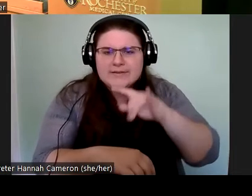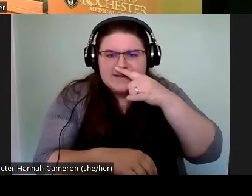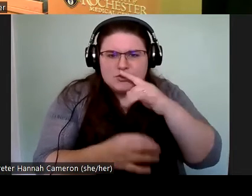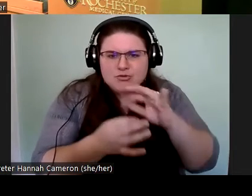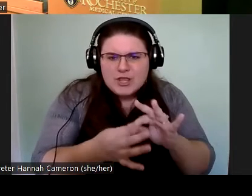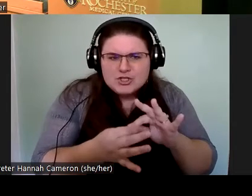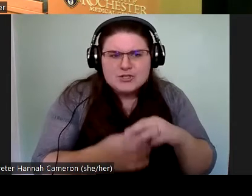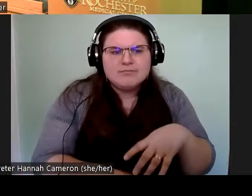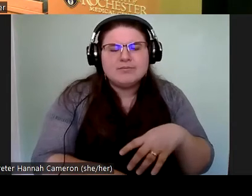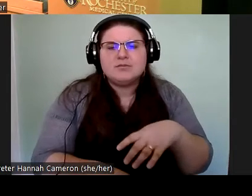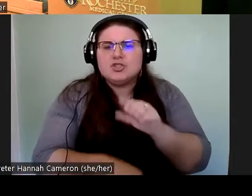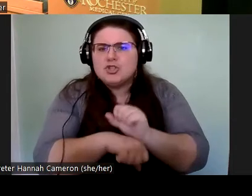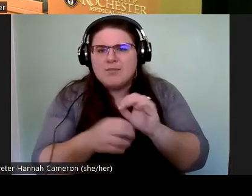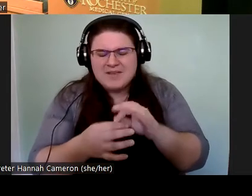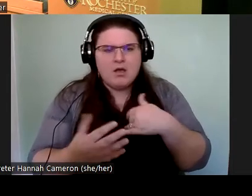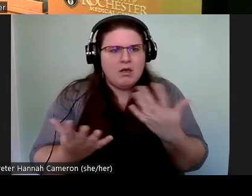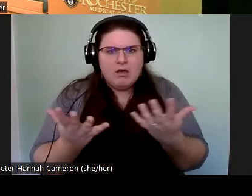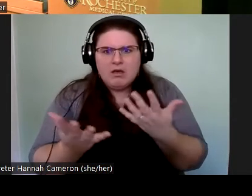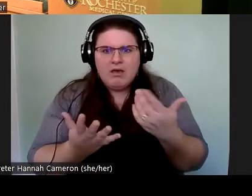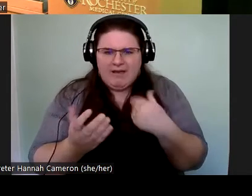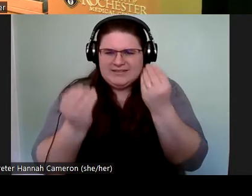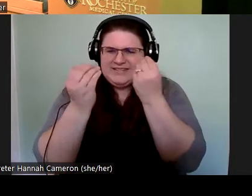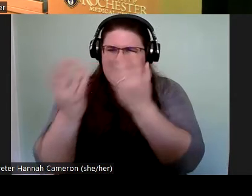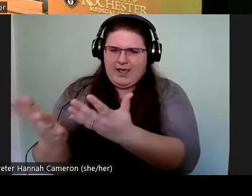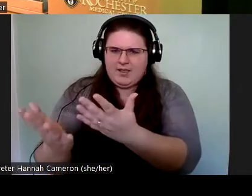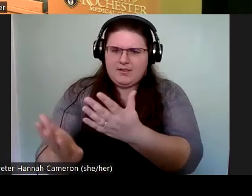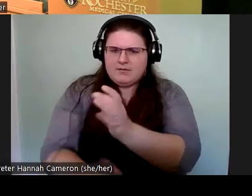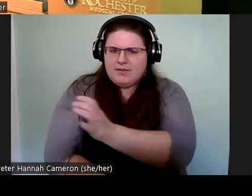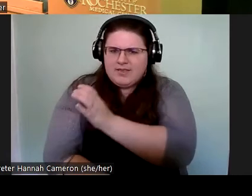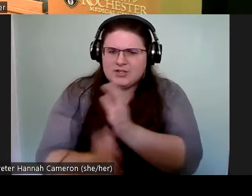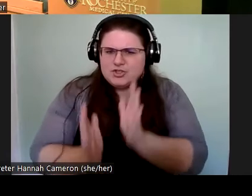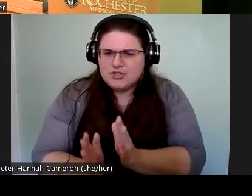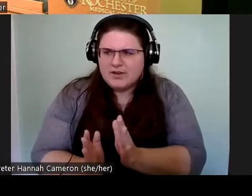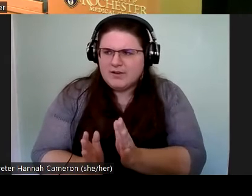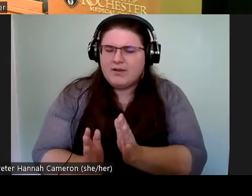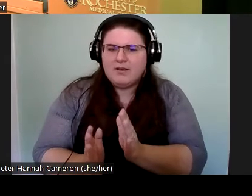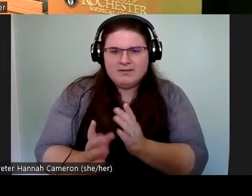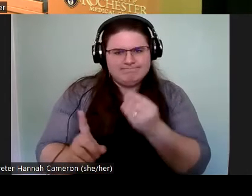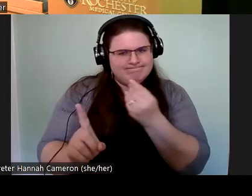that information so that that clinician could actually use that information to help them um get